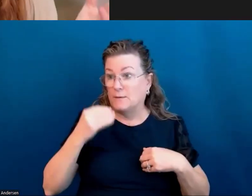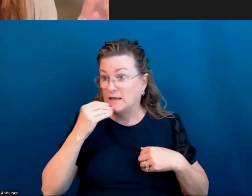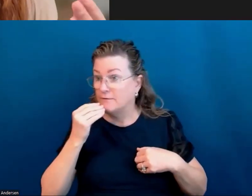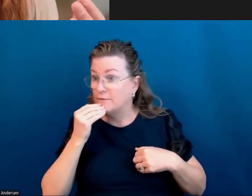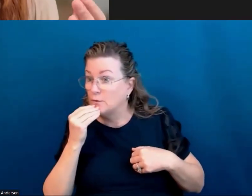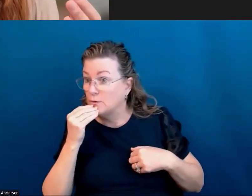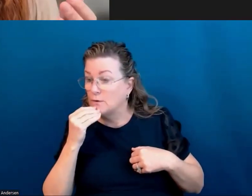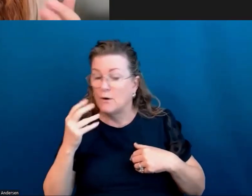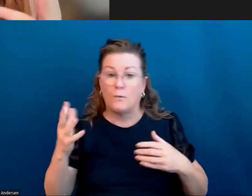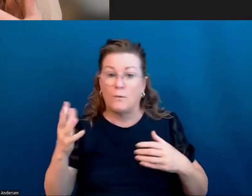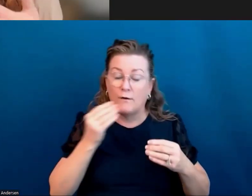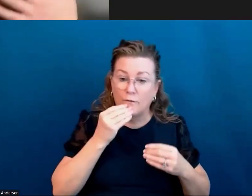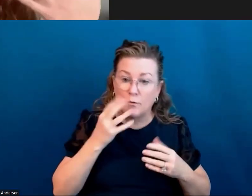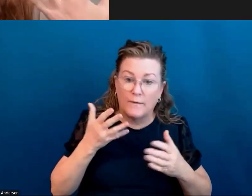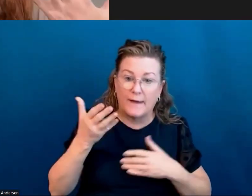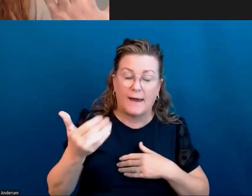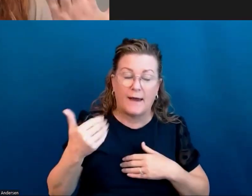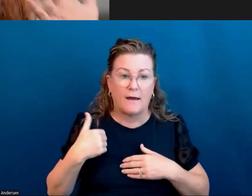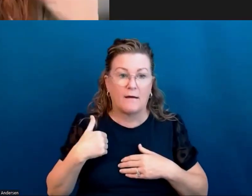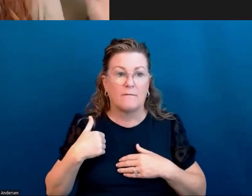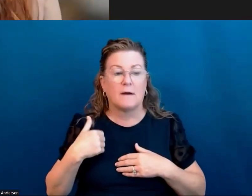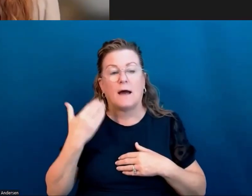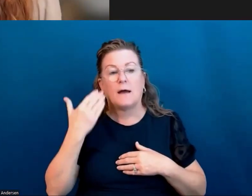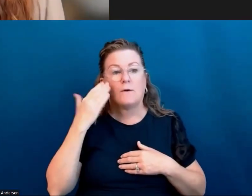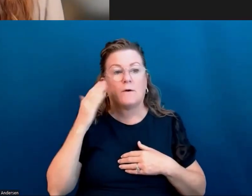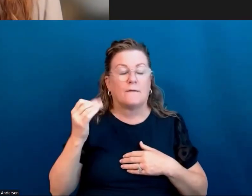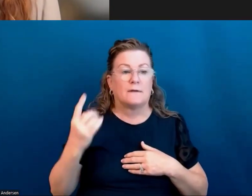food's going to be there, or I don't know if someone's going to